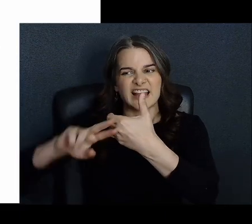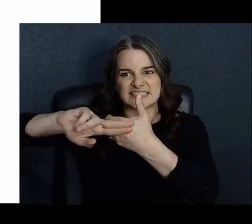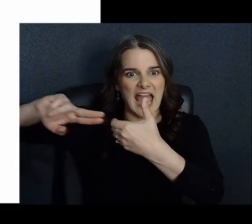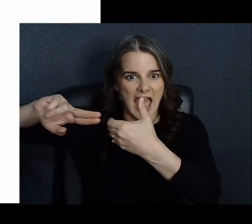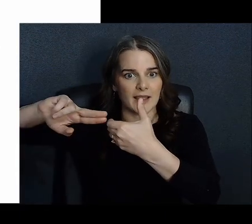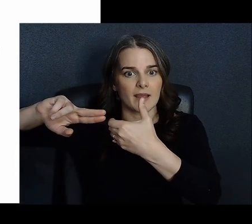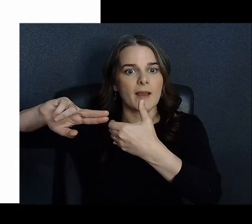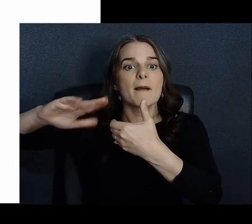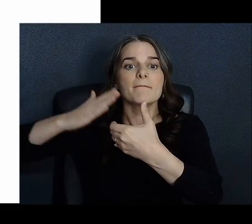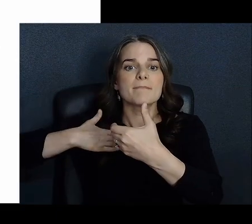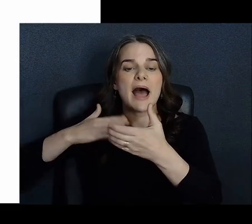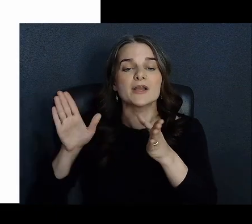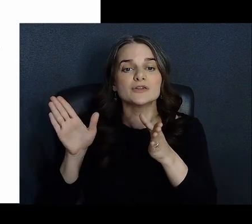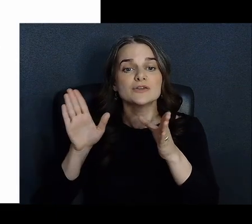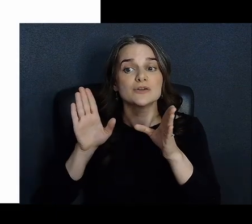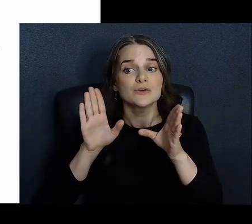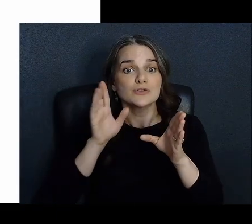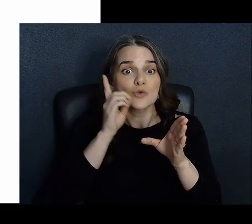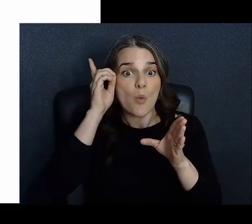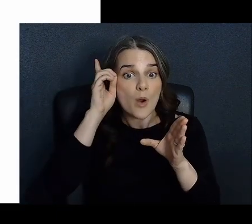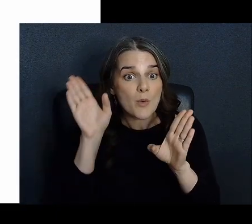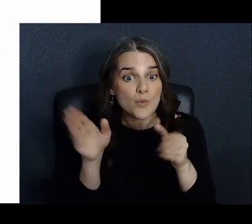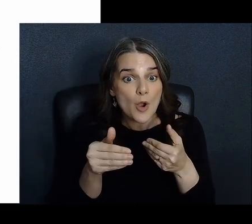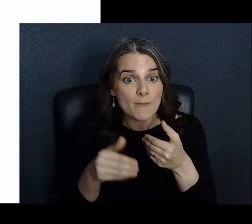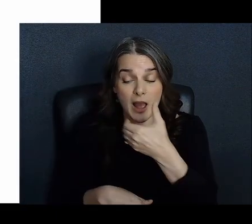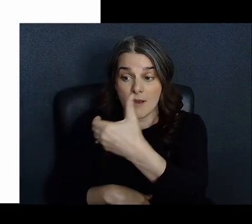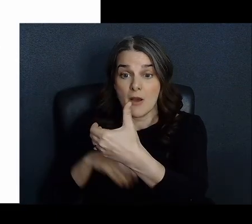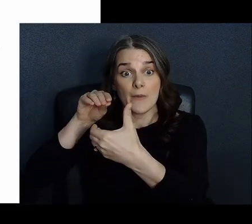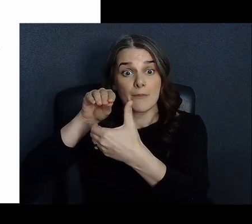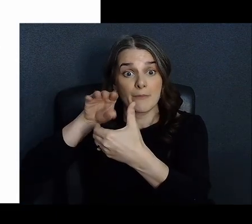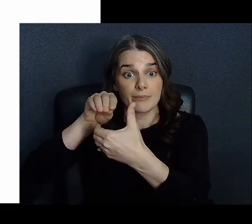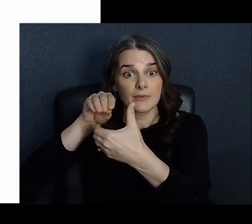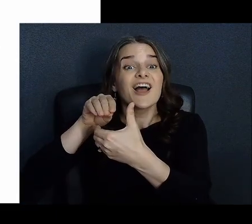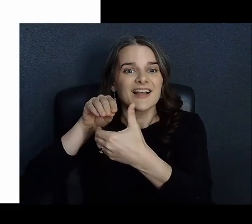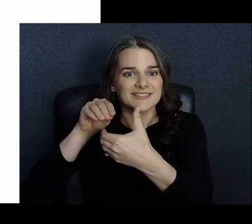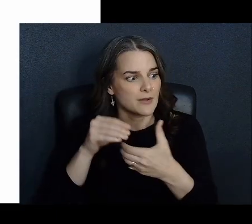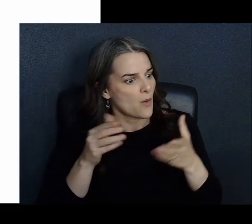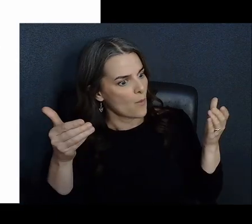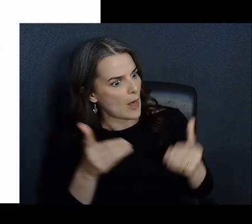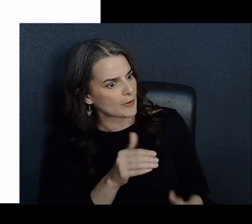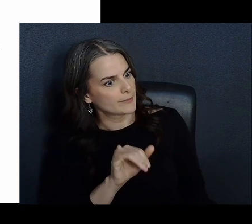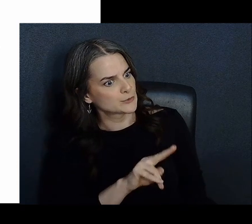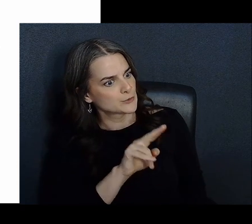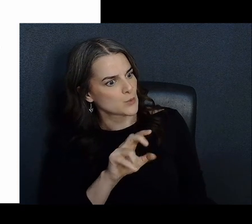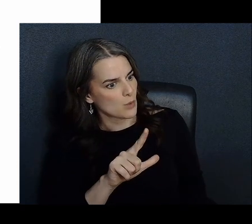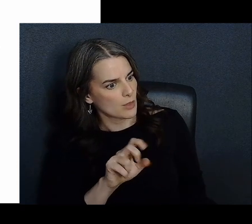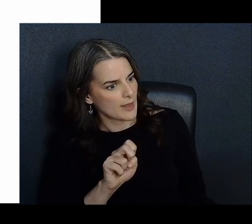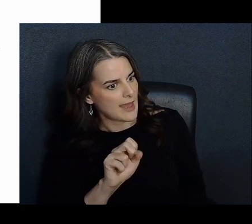it said "welcome Jule Ann," which kind of freaked me out a little bit, and also then described how the room was laid out inside.